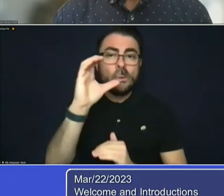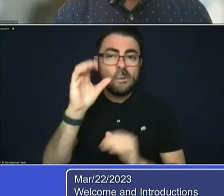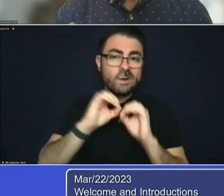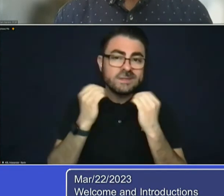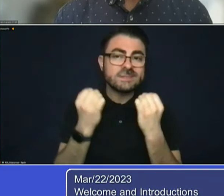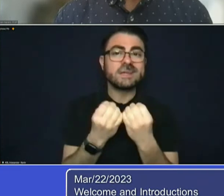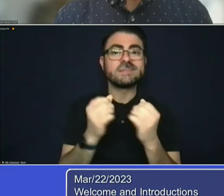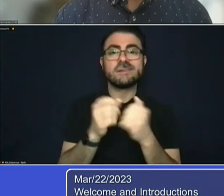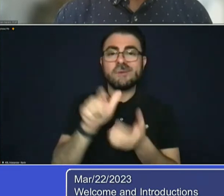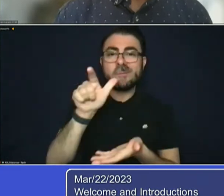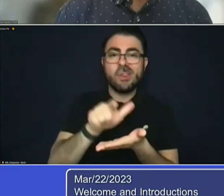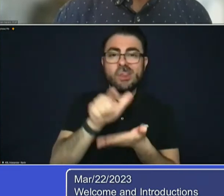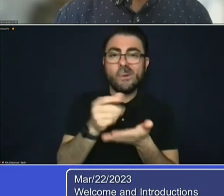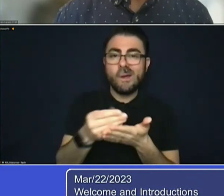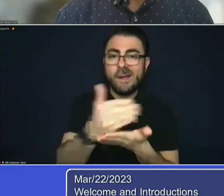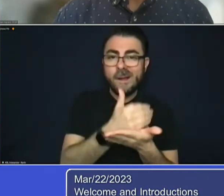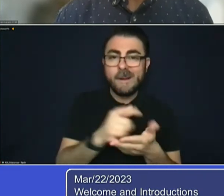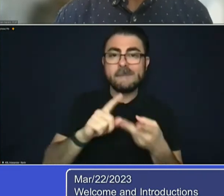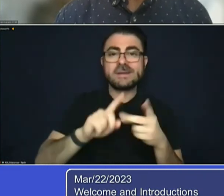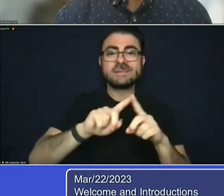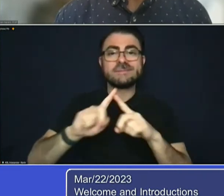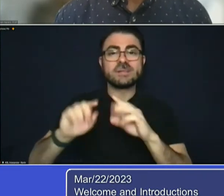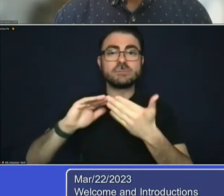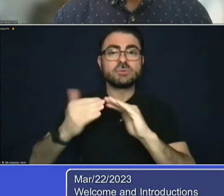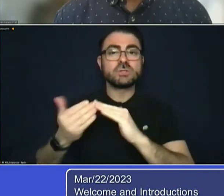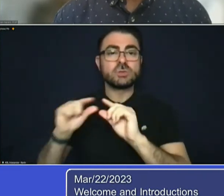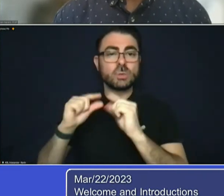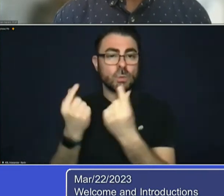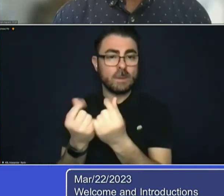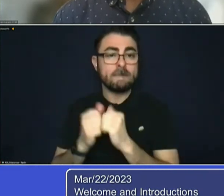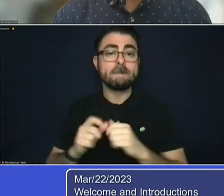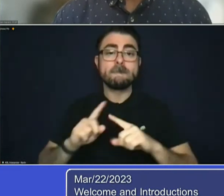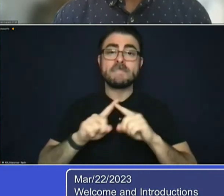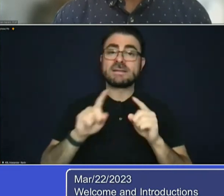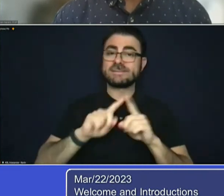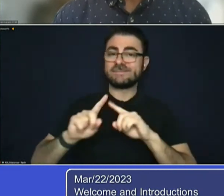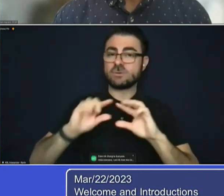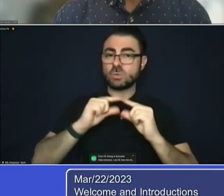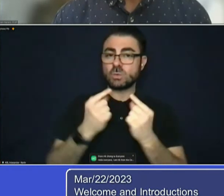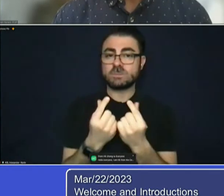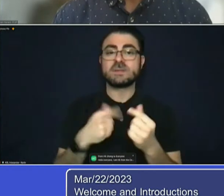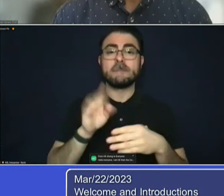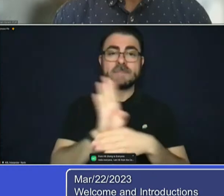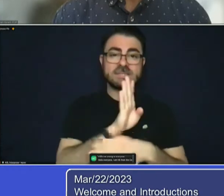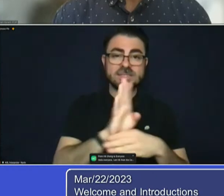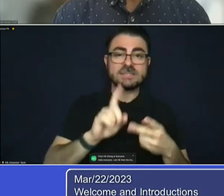ORGANIZATIONS THAT COME FROM COMMUNITIES OF COLOR AND LOW INCOME GROUPS.